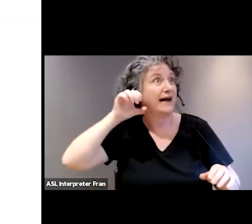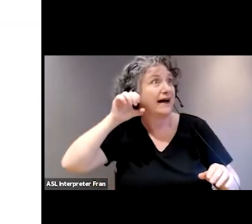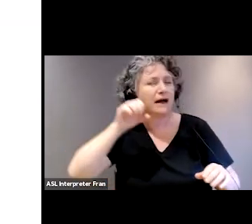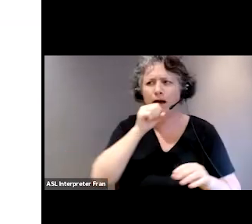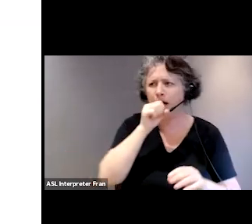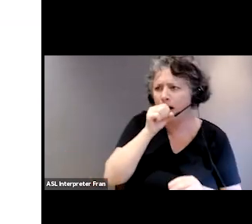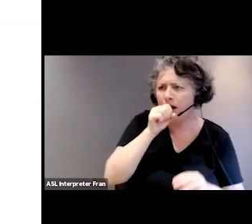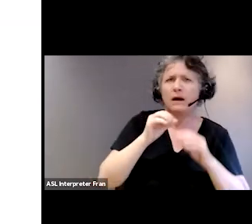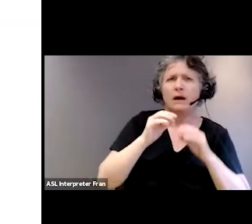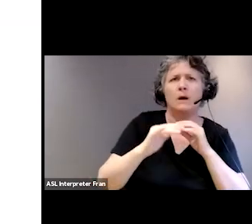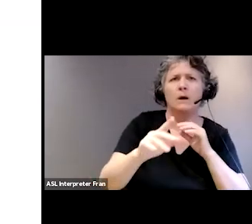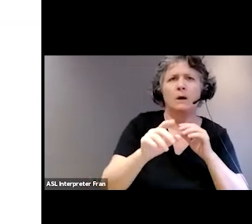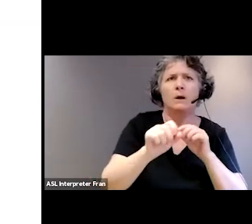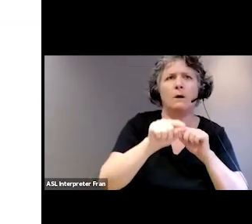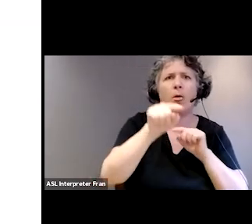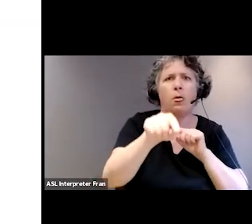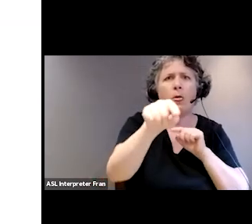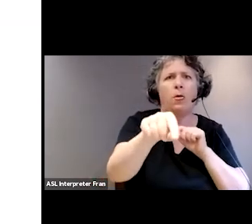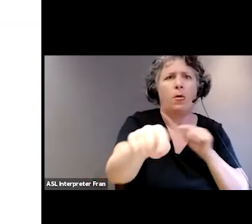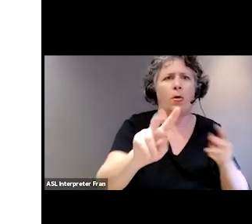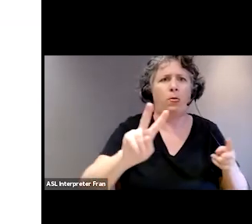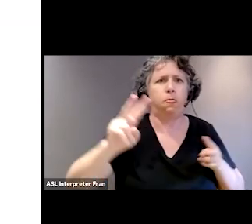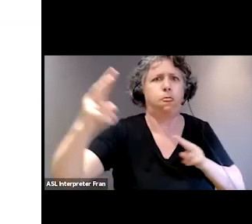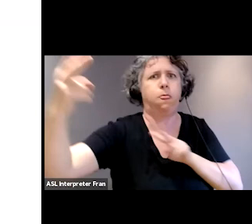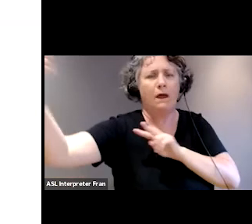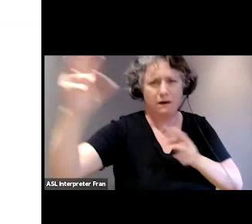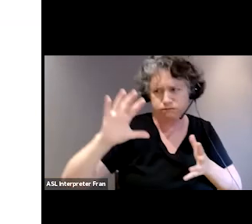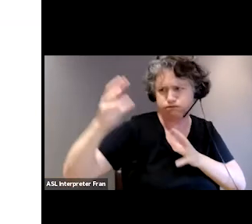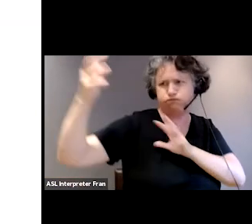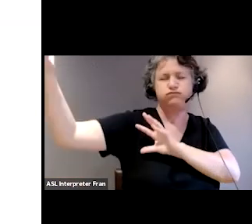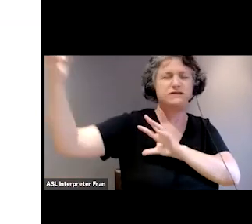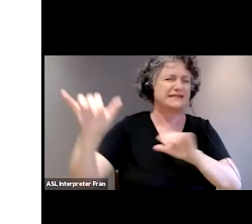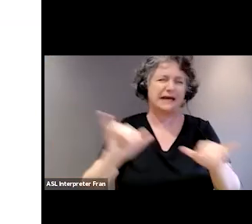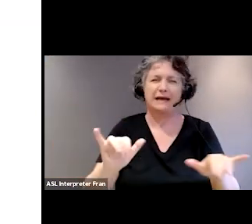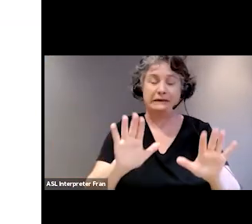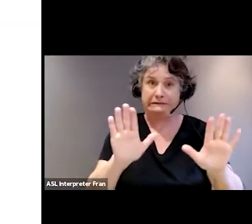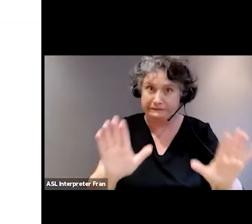clinics they are all walk in faith for COVID 19 vaccines as well. As of November, residents will also be able to receive their flu vaccine at local pharmacies or through